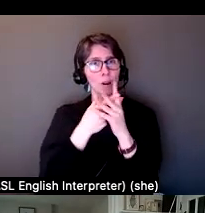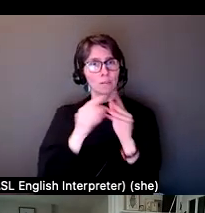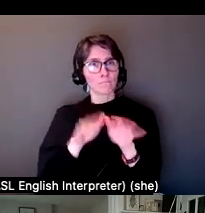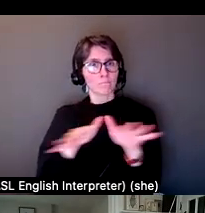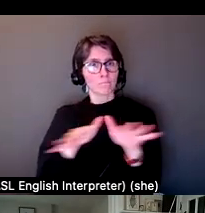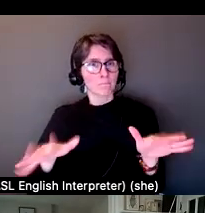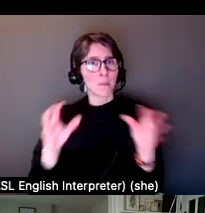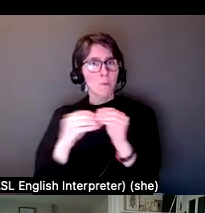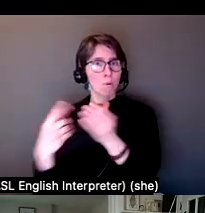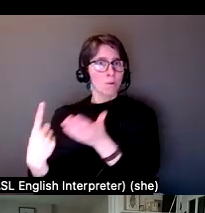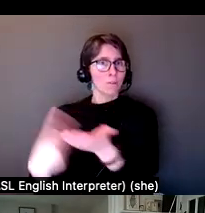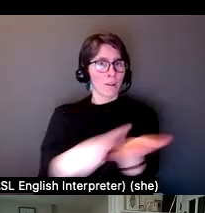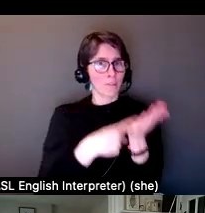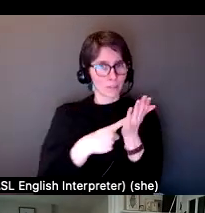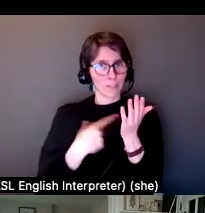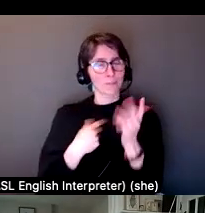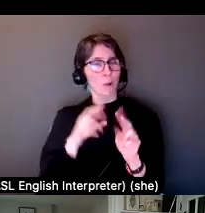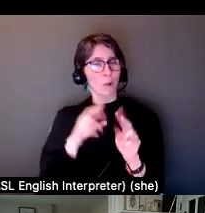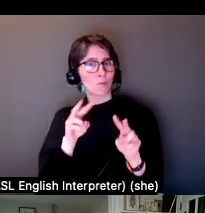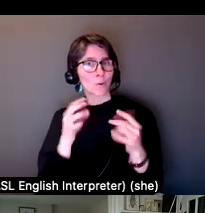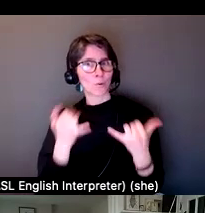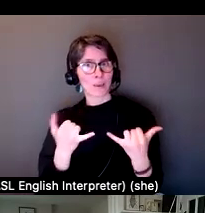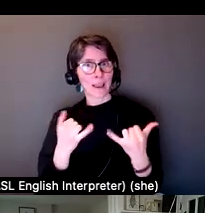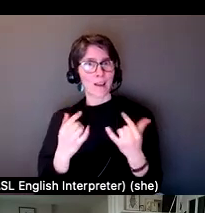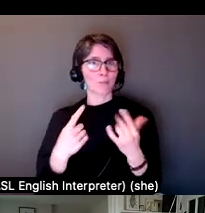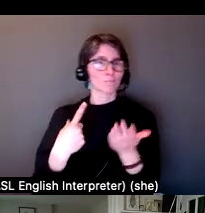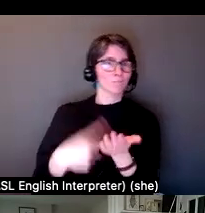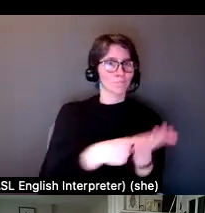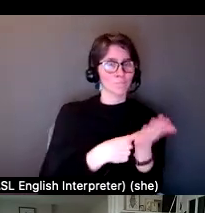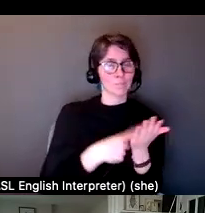forward to the conversation that follows and any questions from the audience. So,